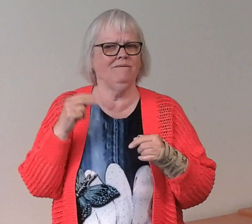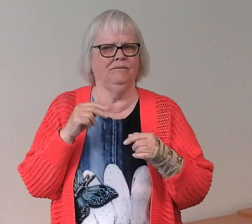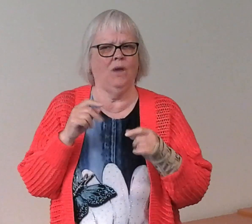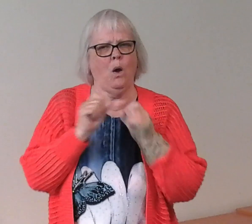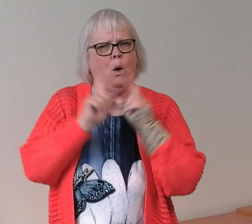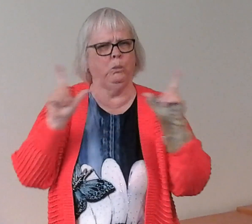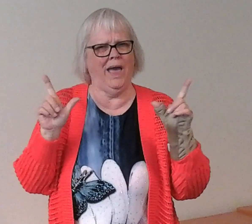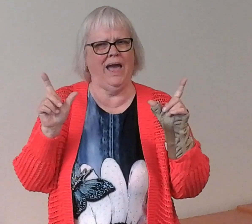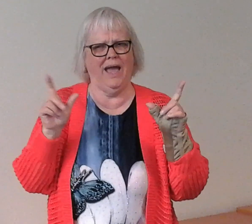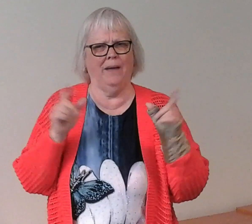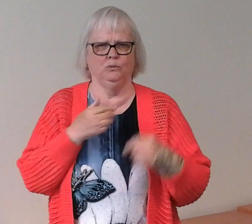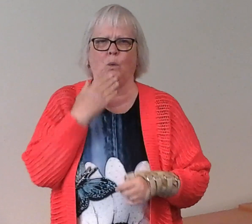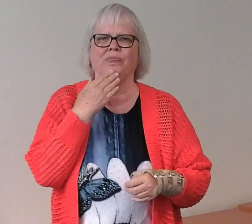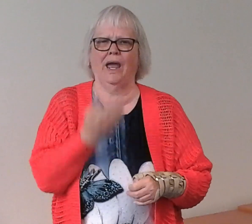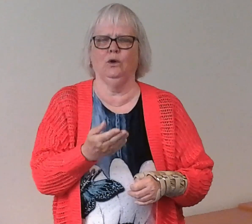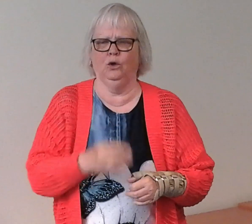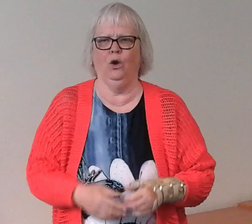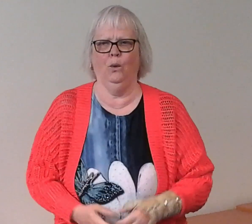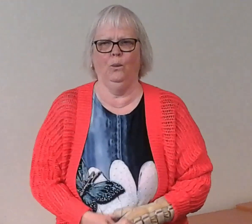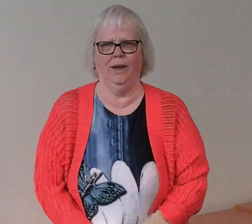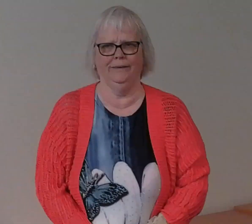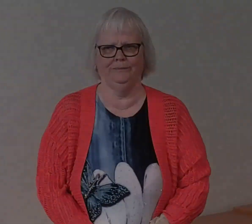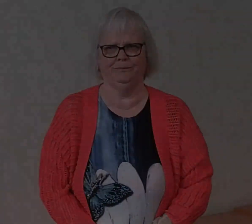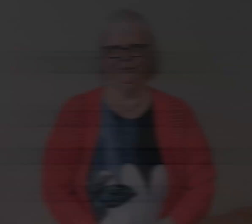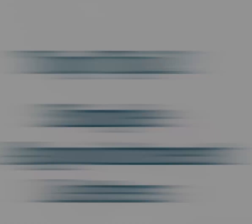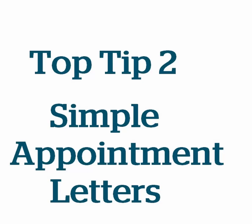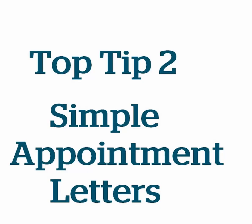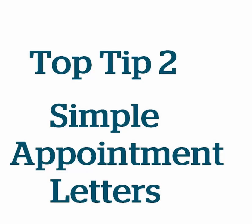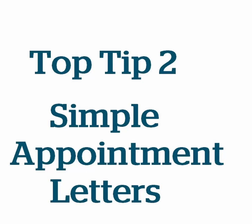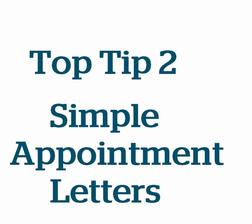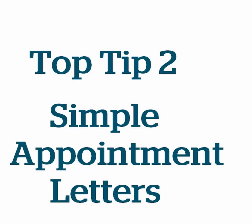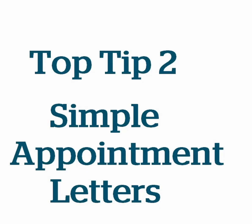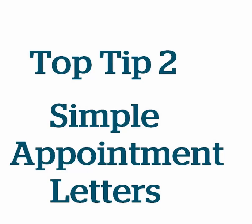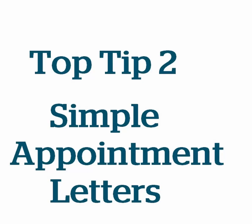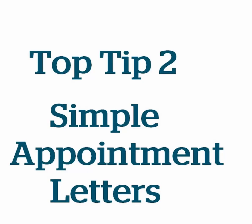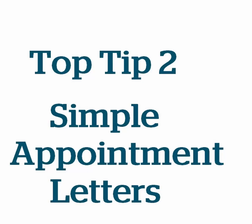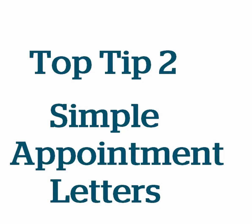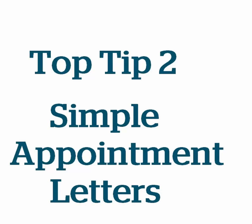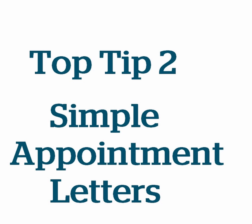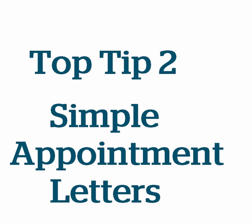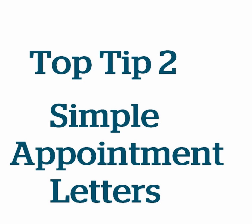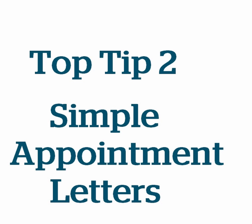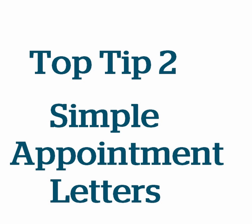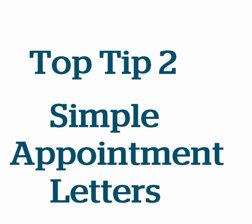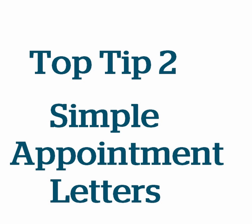aware of deaf needs and deaf awareness so thank you for that.